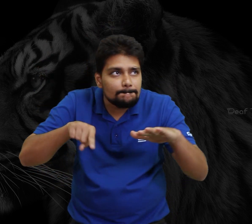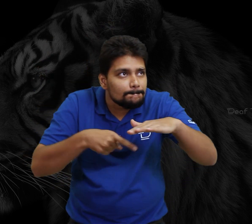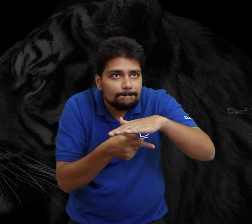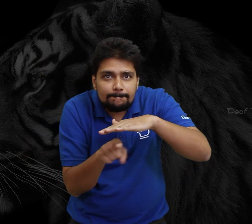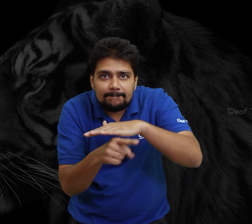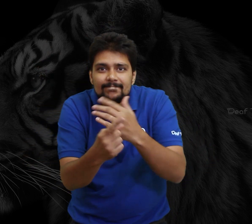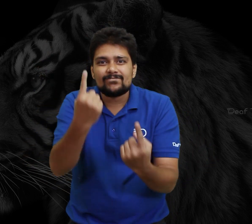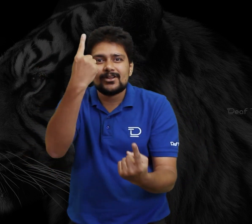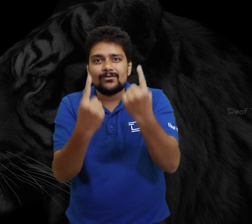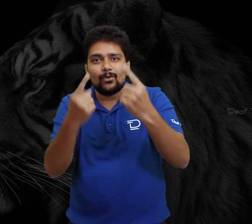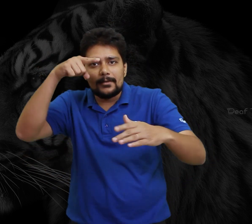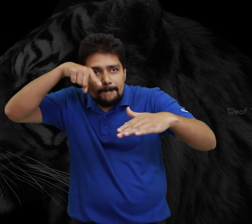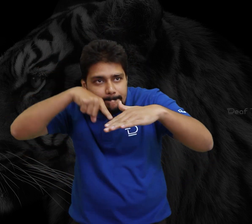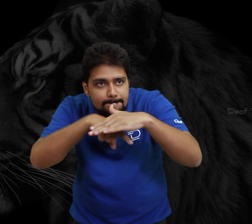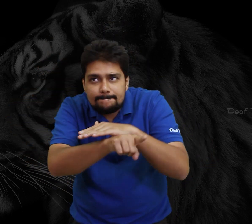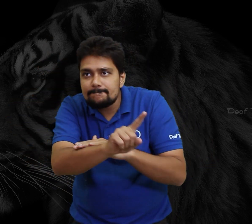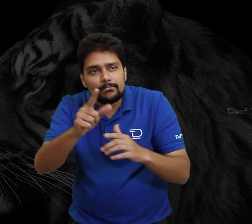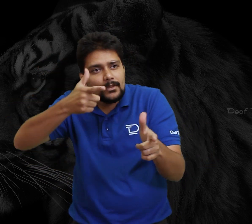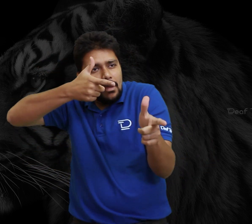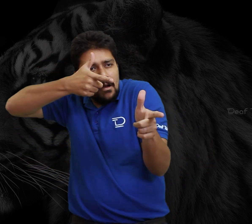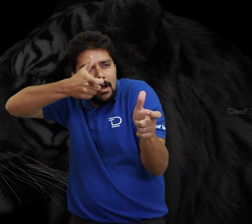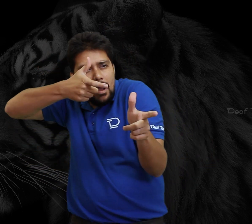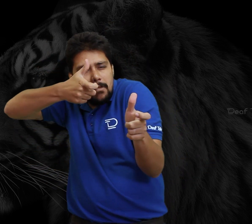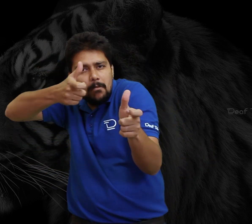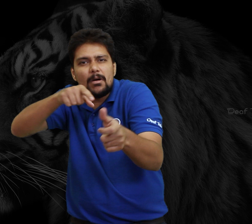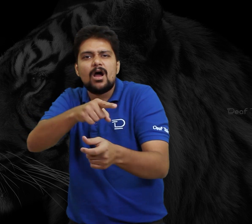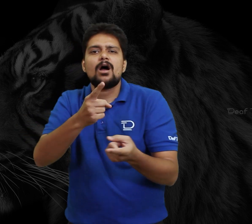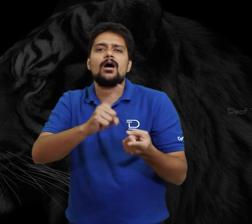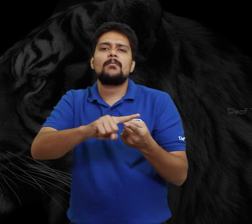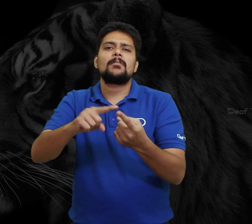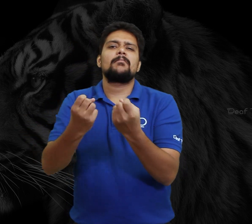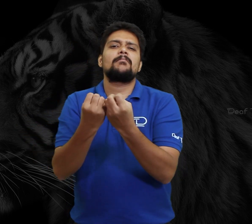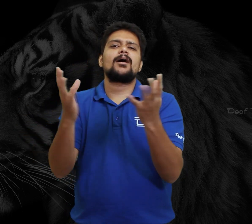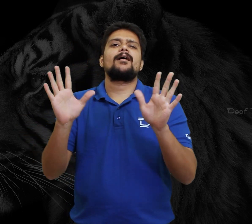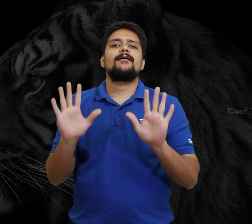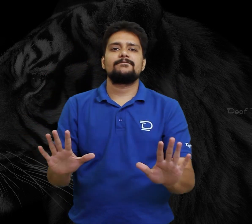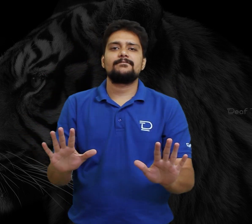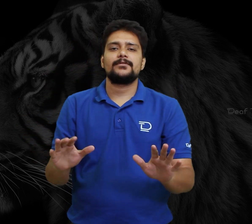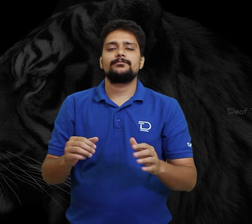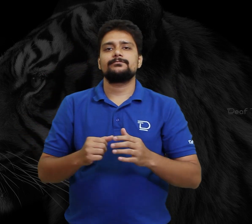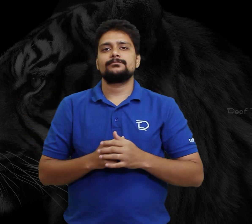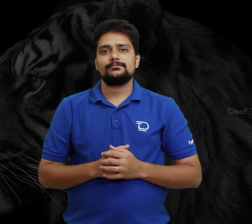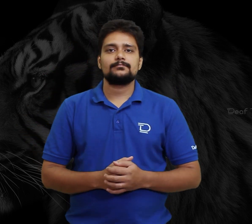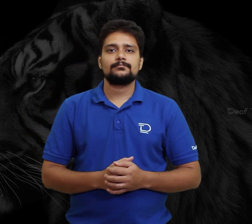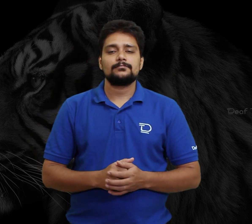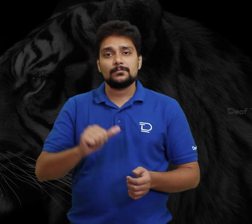Because many illegal hunts have taken place.